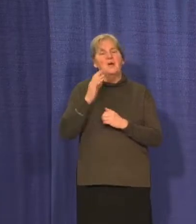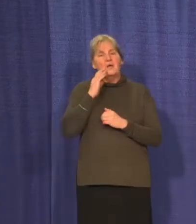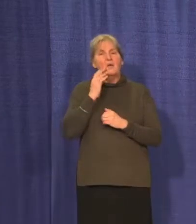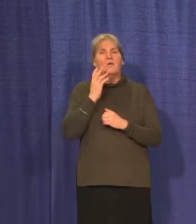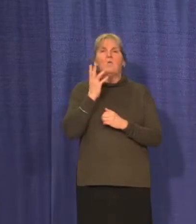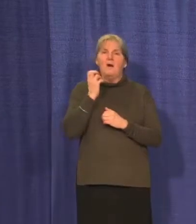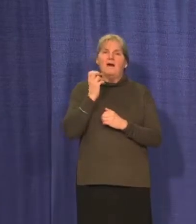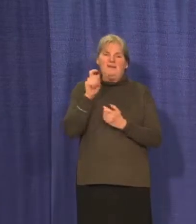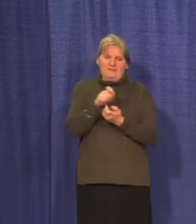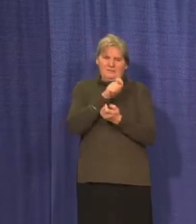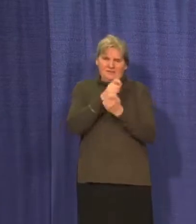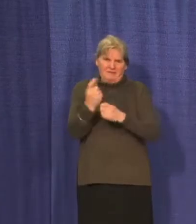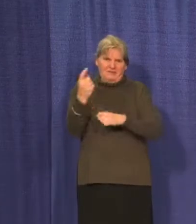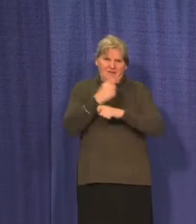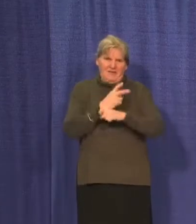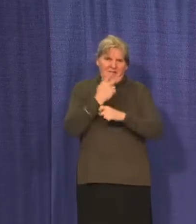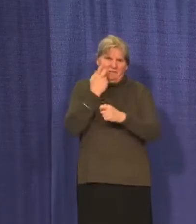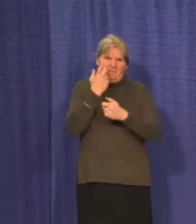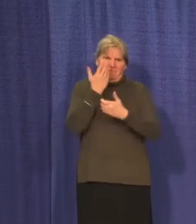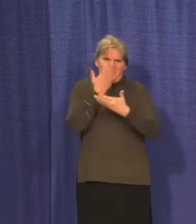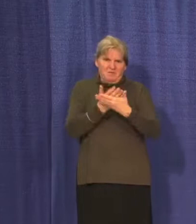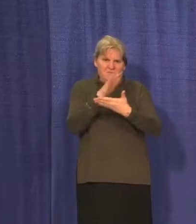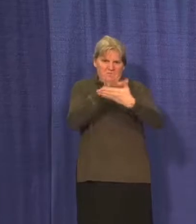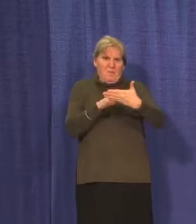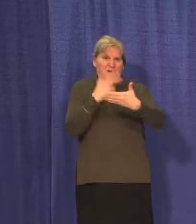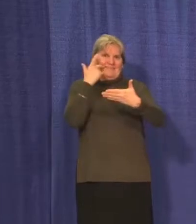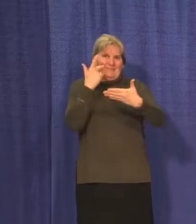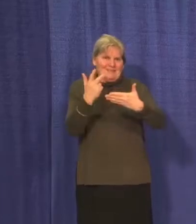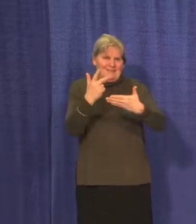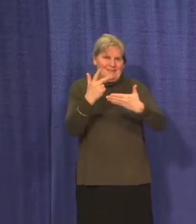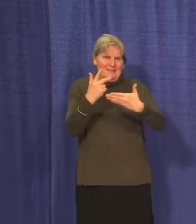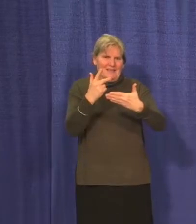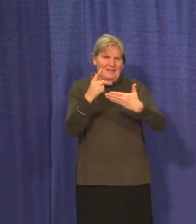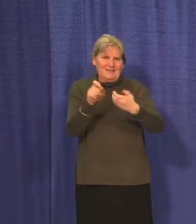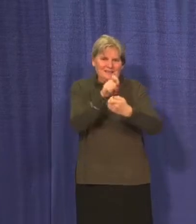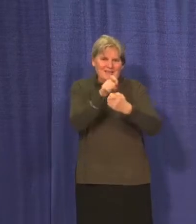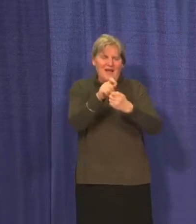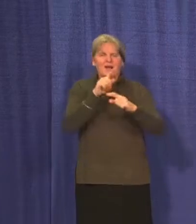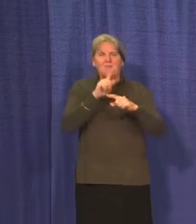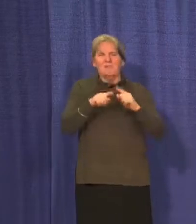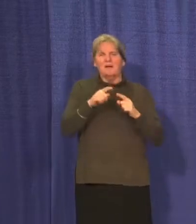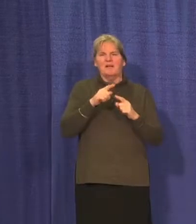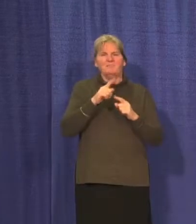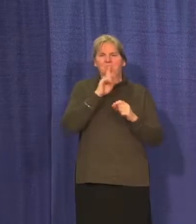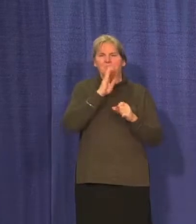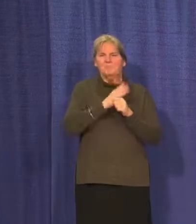see those delivery dates even into March nailed down. That is what we want to see.